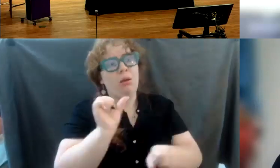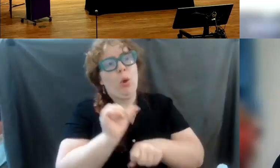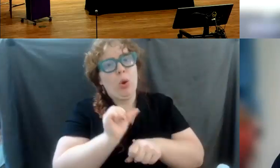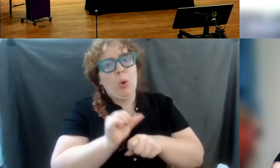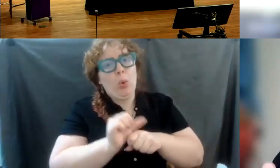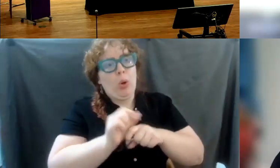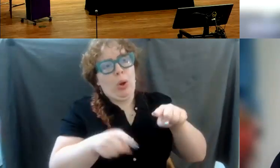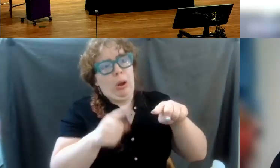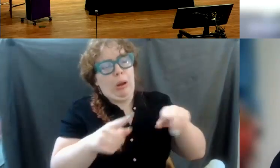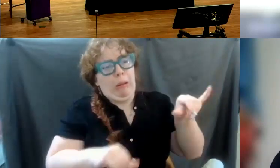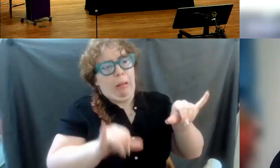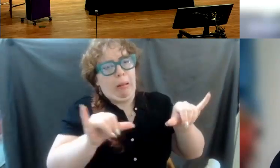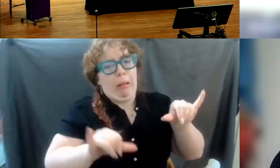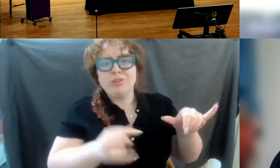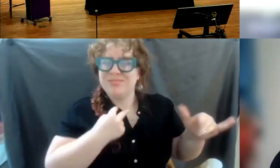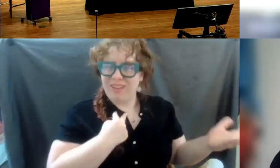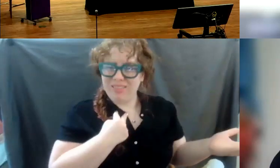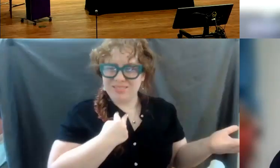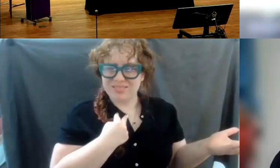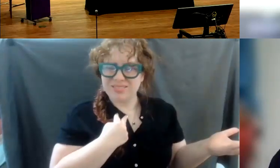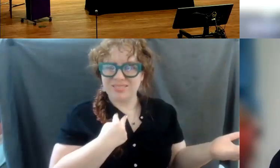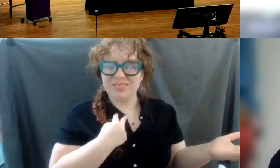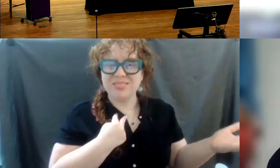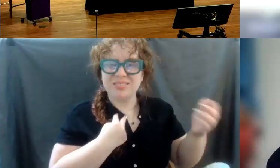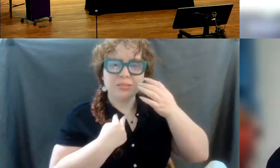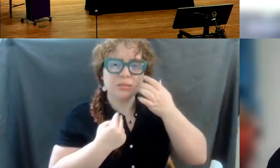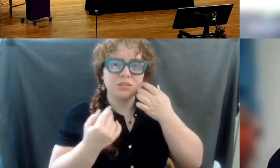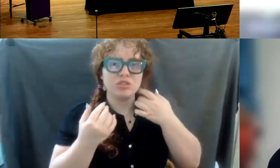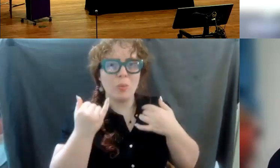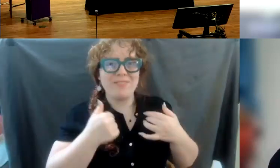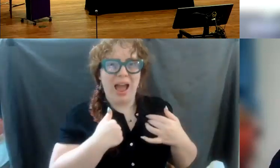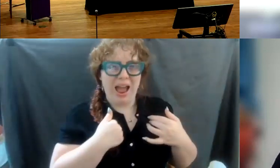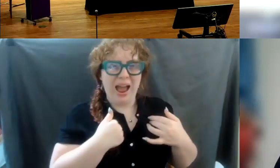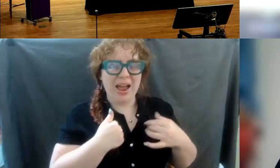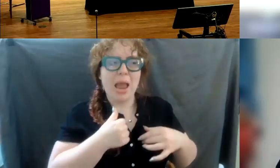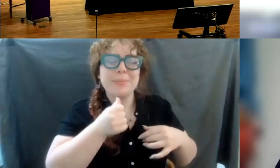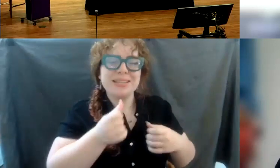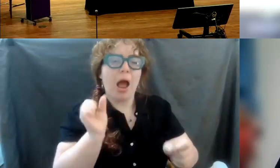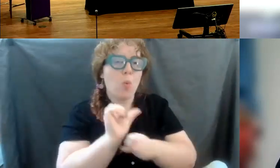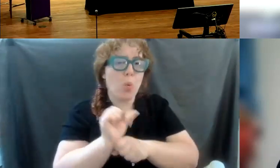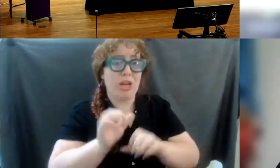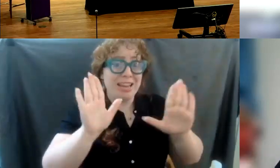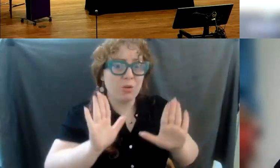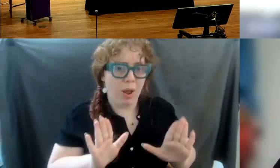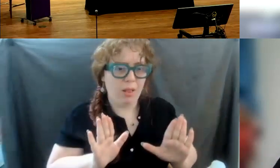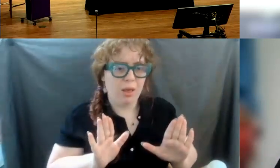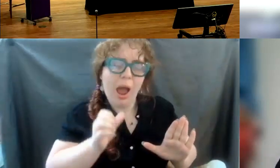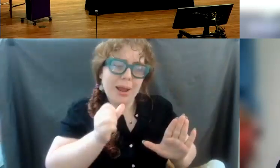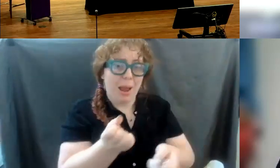And then just it becomes a reaction again to if I'm not doing that well, if I'm not functioning properly, if I'm not able to comply,